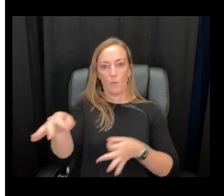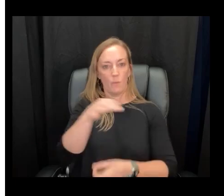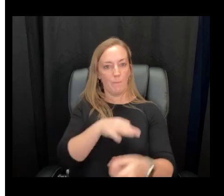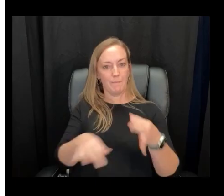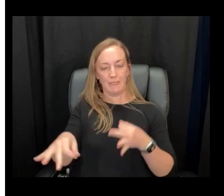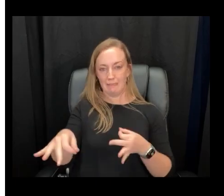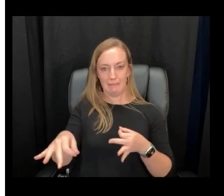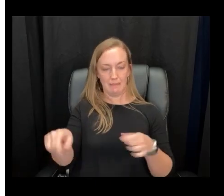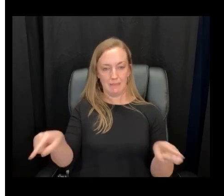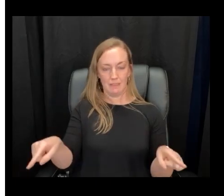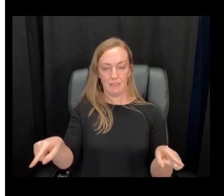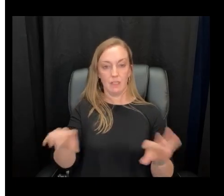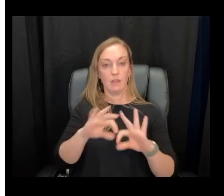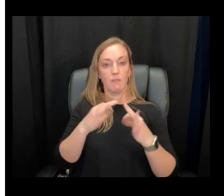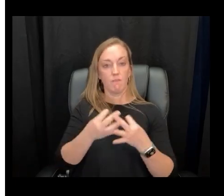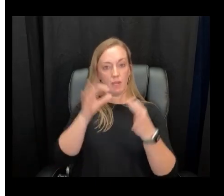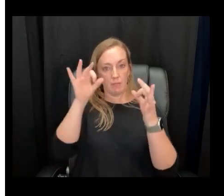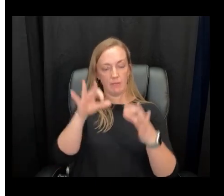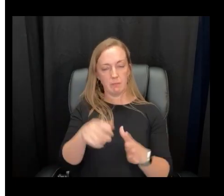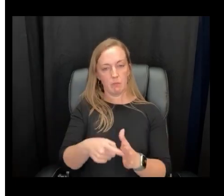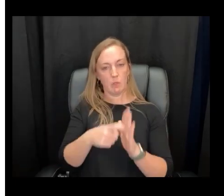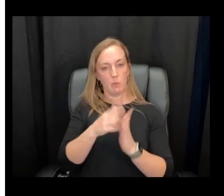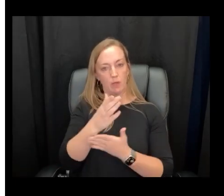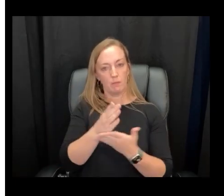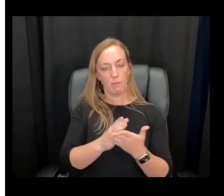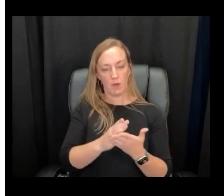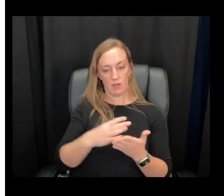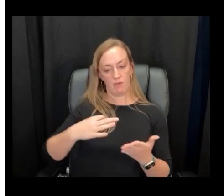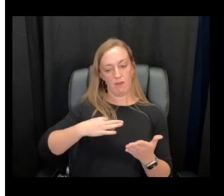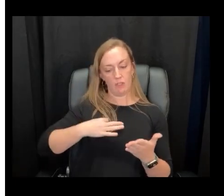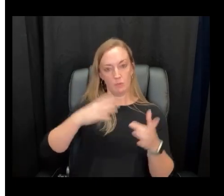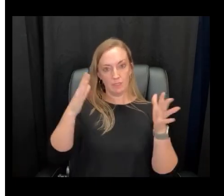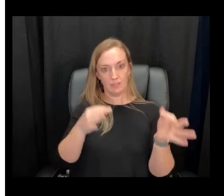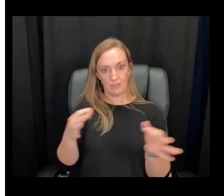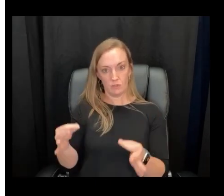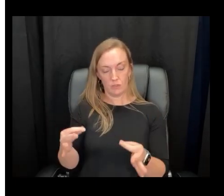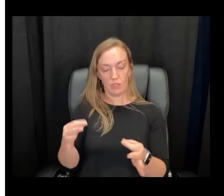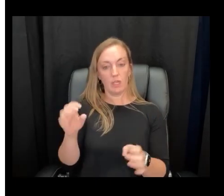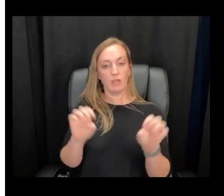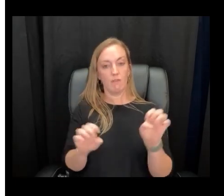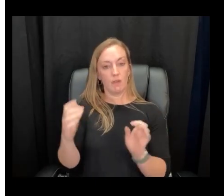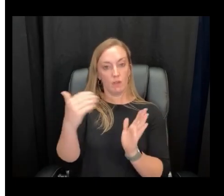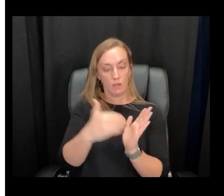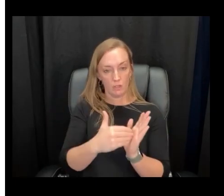decisions, and re-evaluations provide an opportunity to confirm whether learning challenges